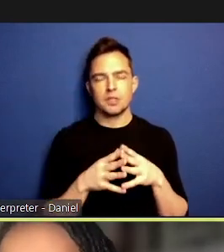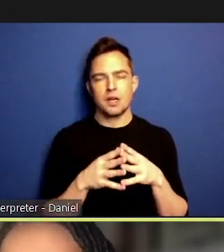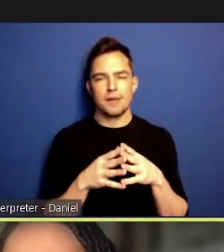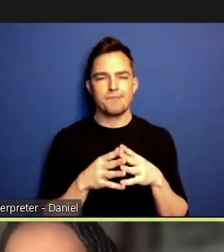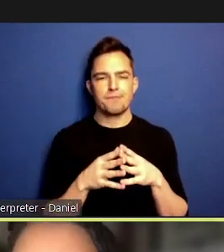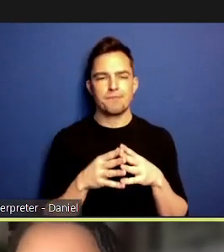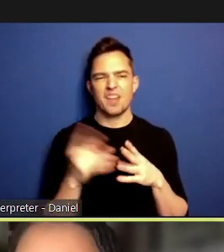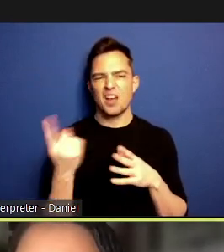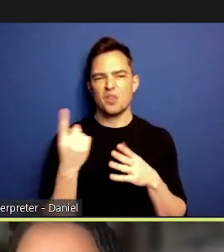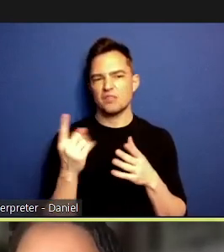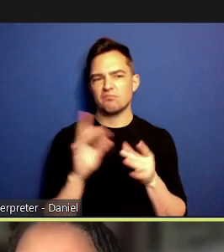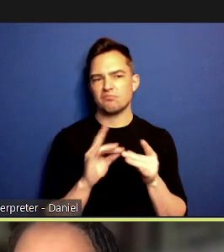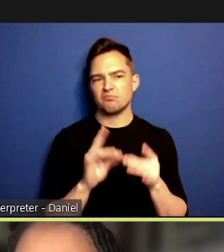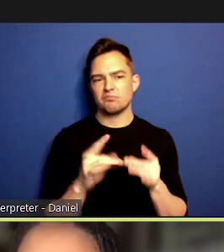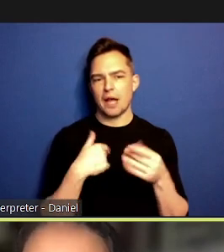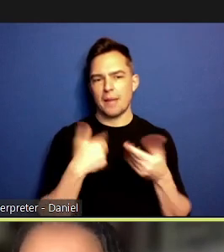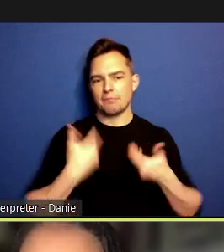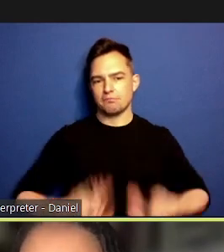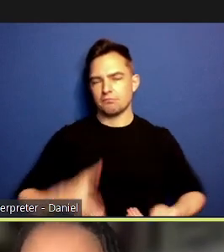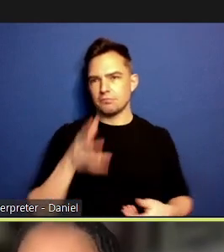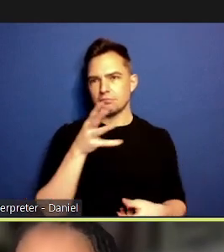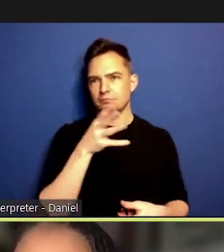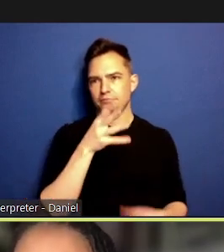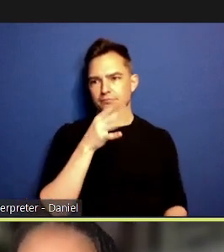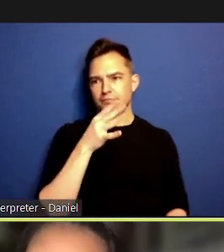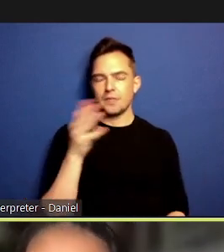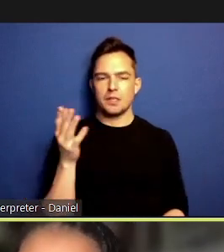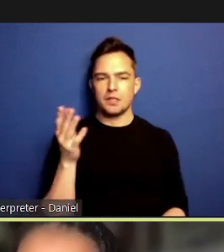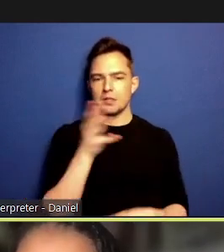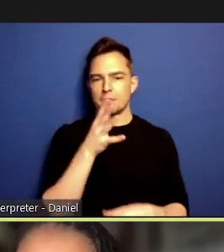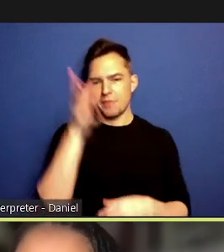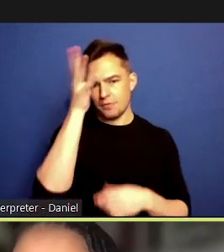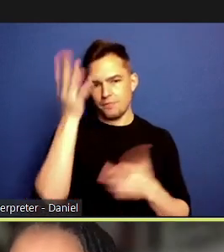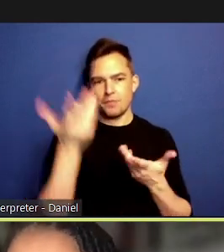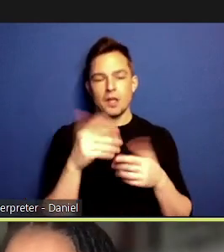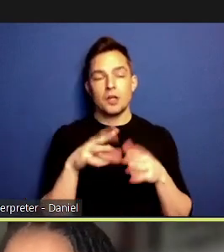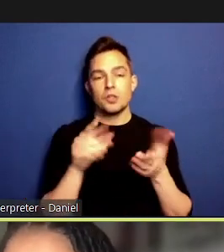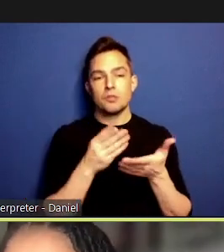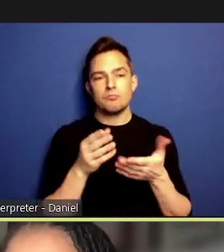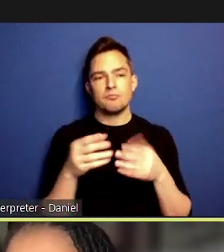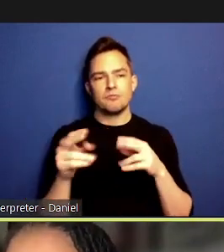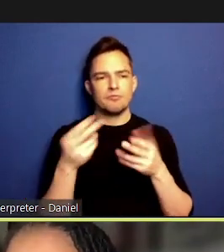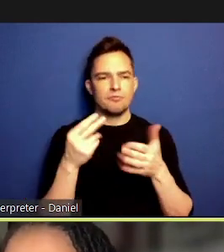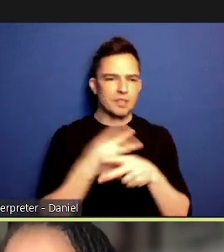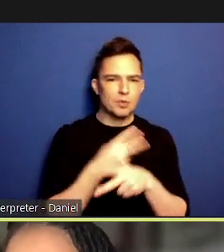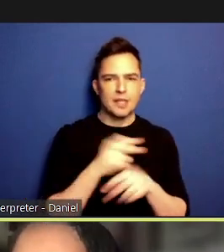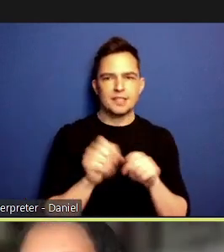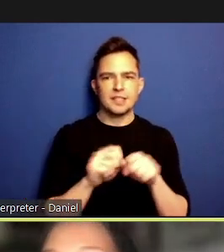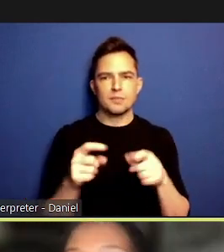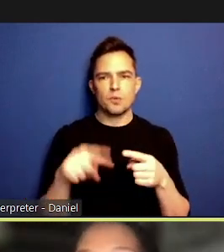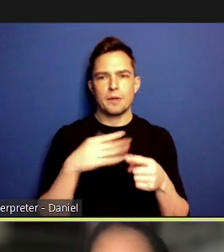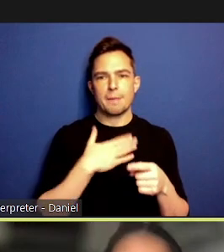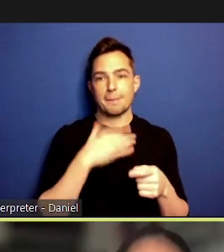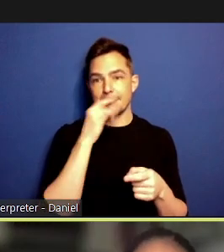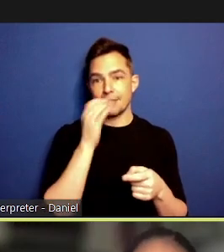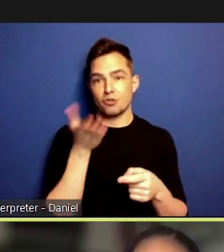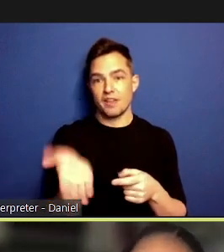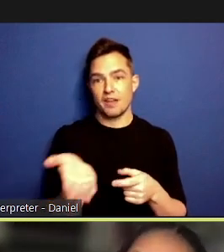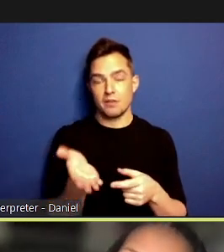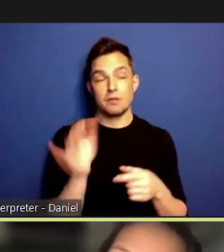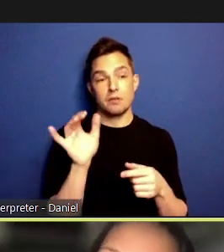being a parent, right? Negotiating the system when my kids are there. Right. Black students